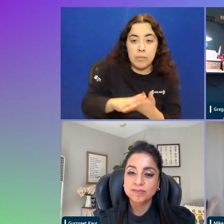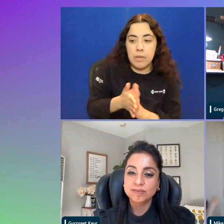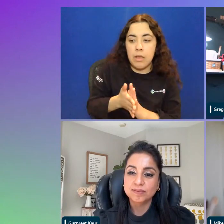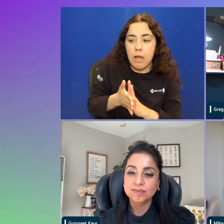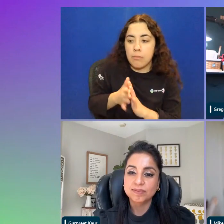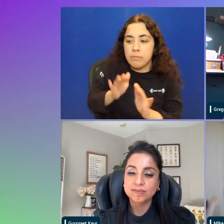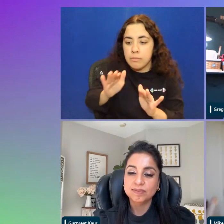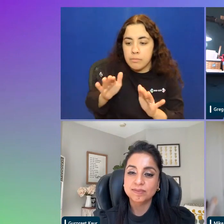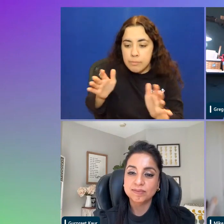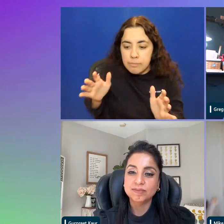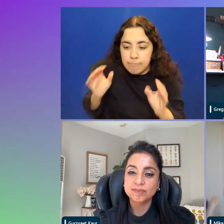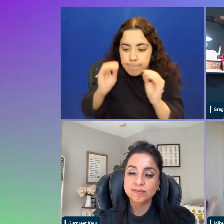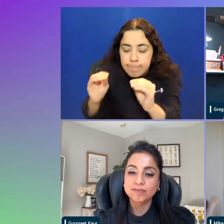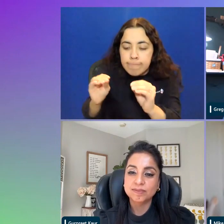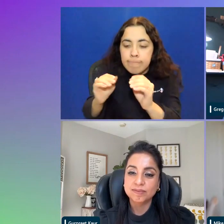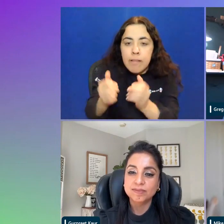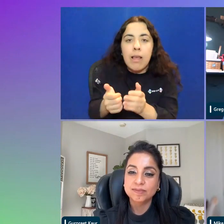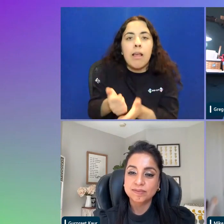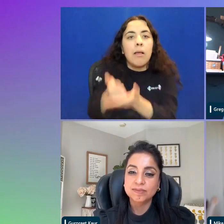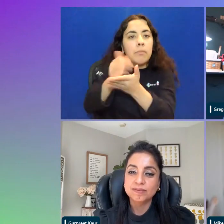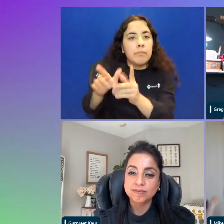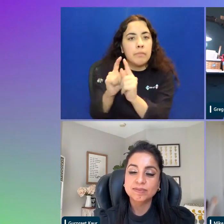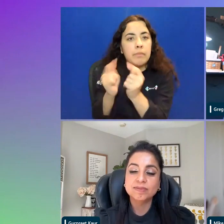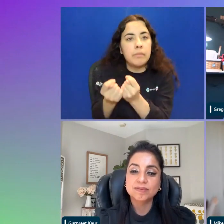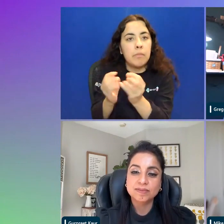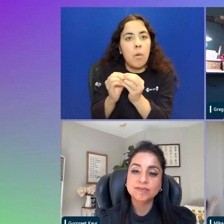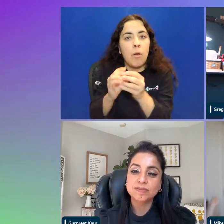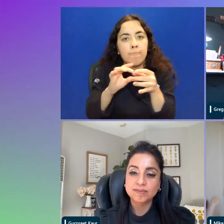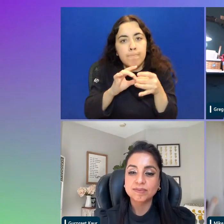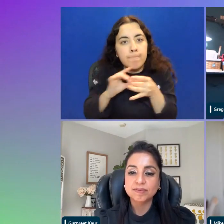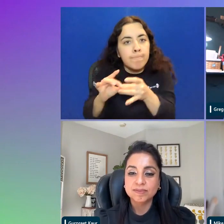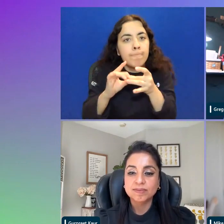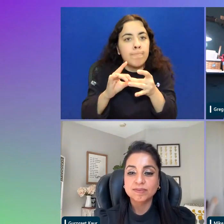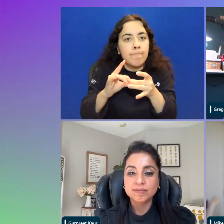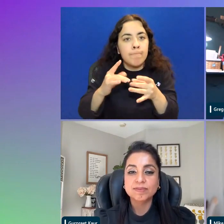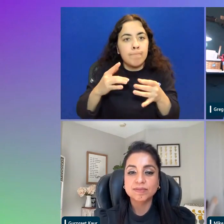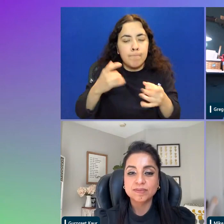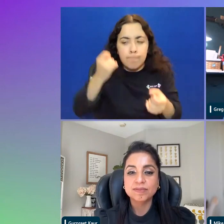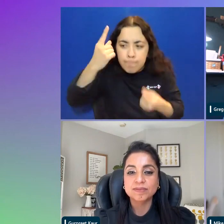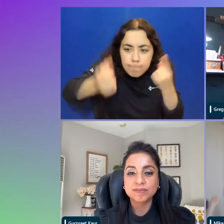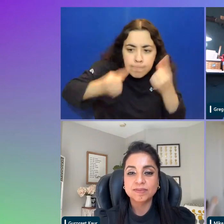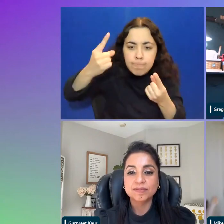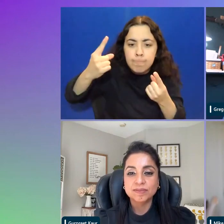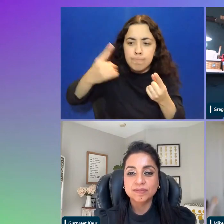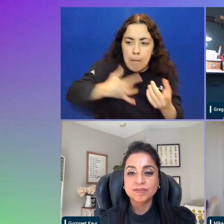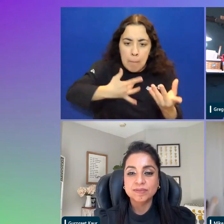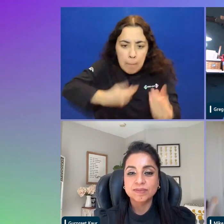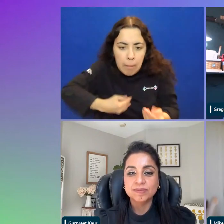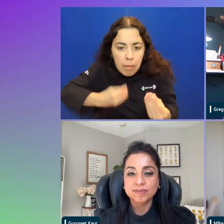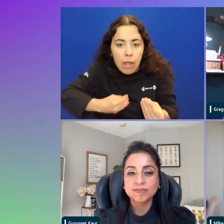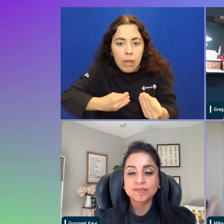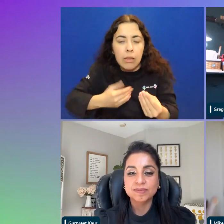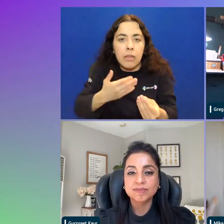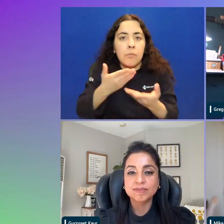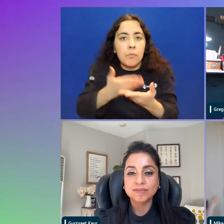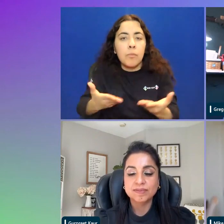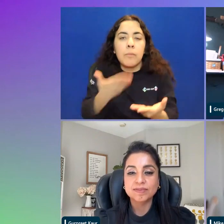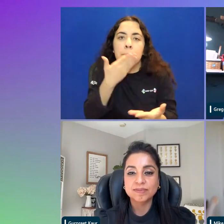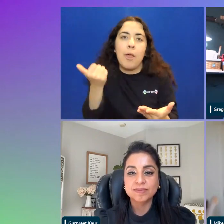sensitive, more empathetic and build better product period. Of course, they would build it accessibly. But he goes, that